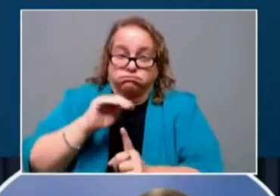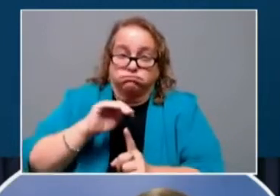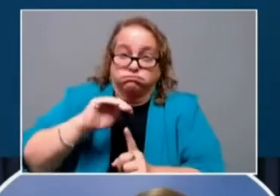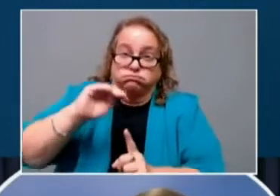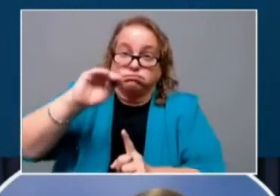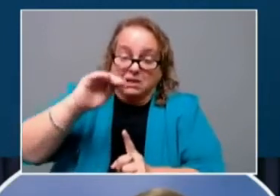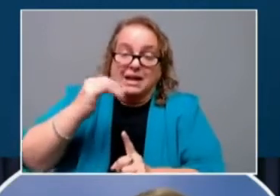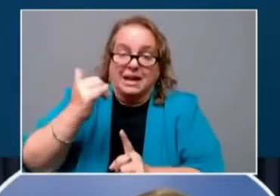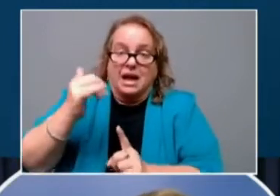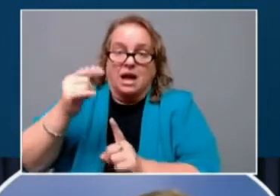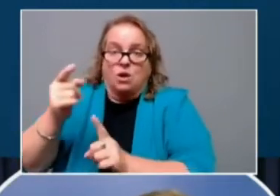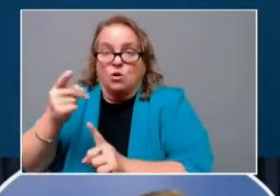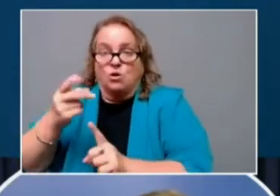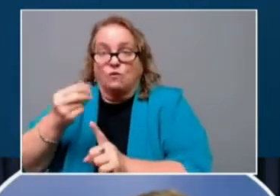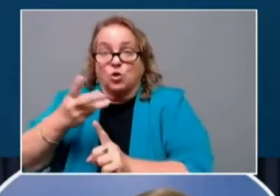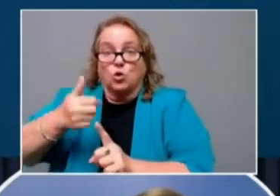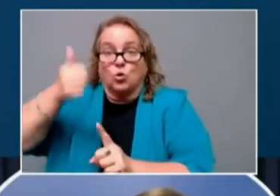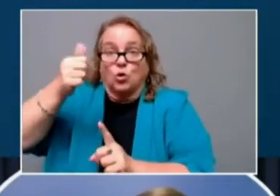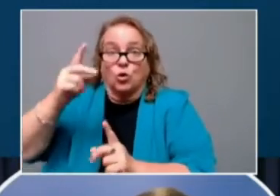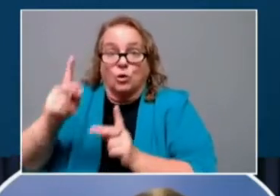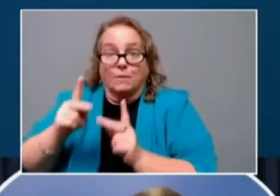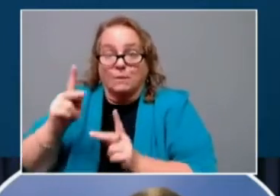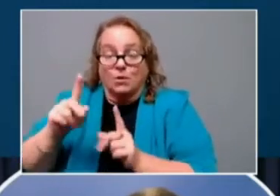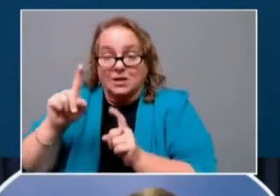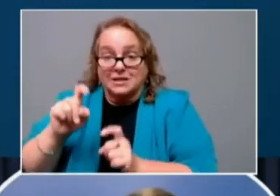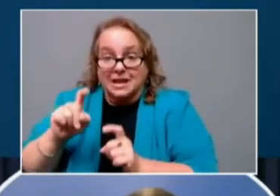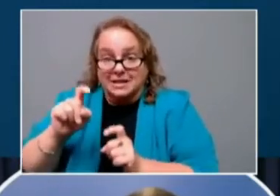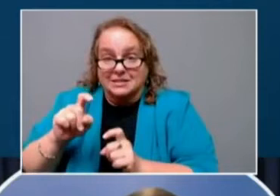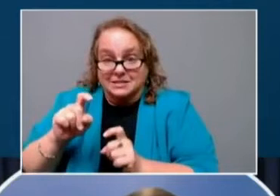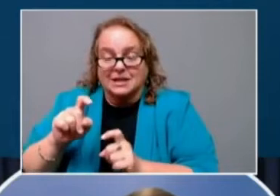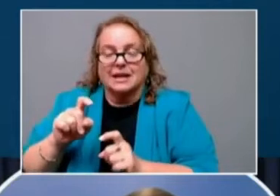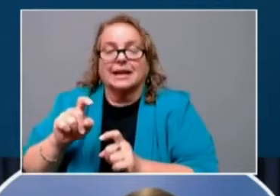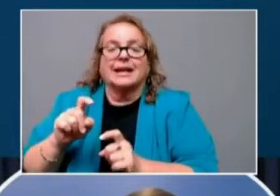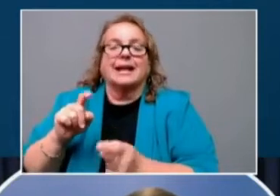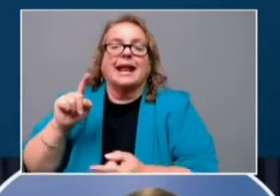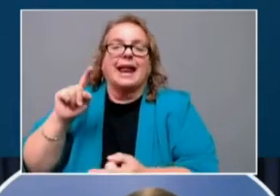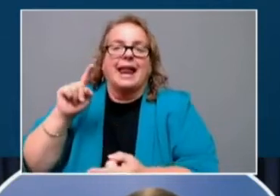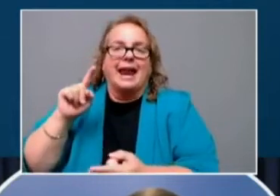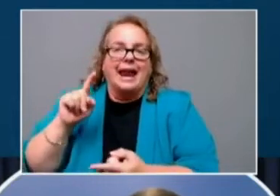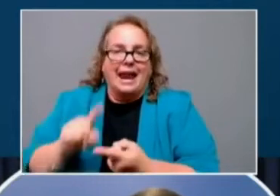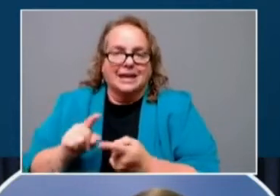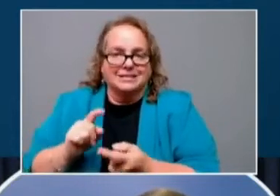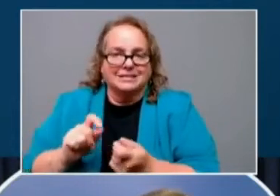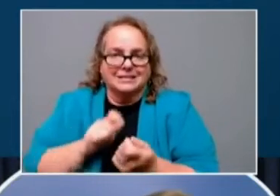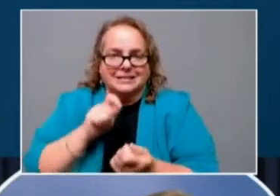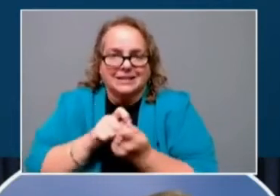gives us um a less accurate picture of how much virus there is this week will